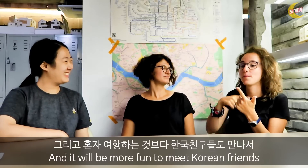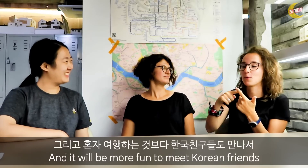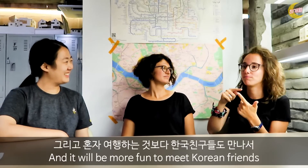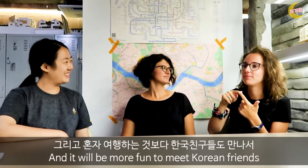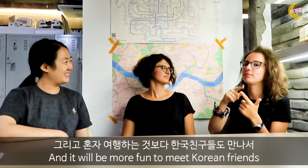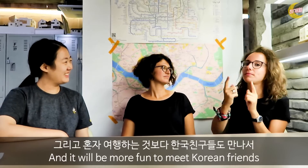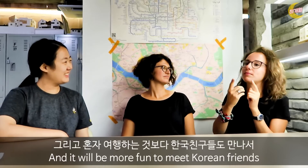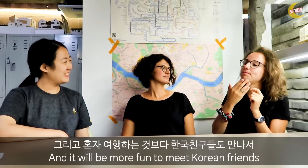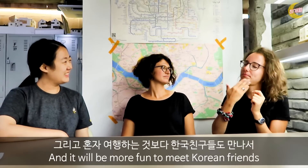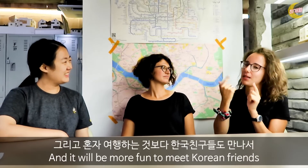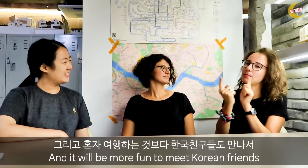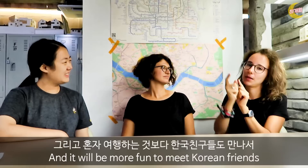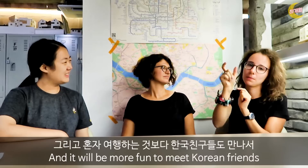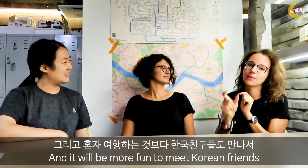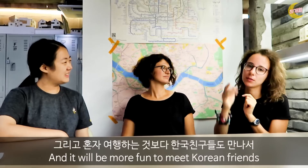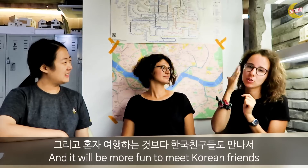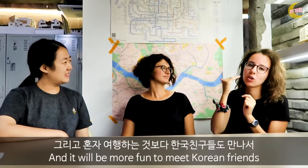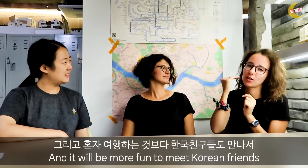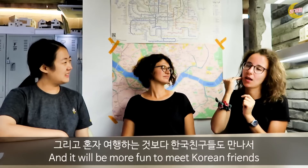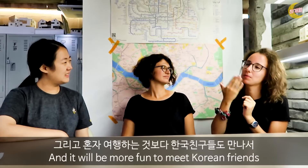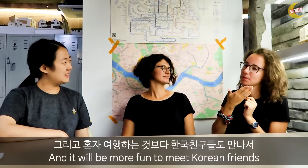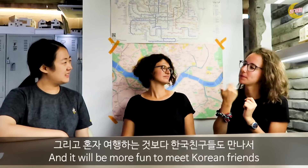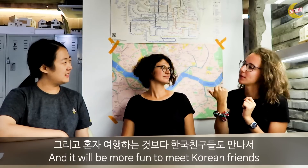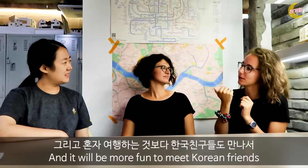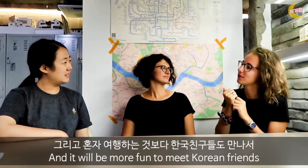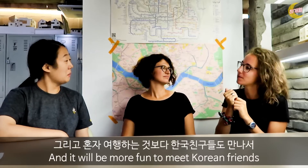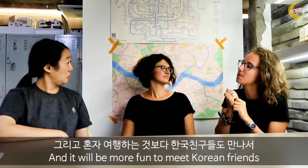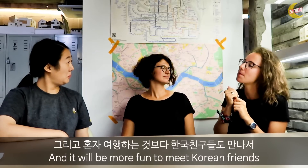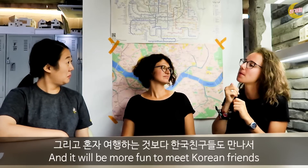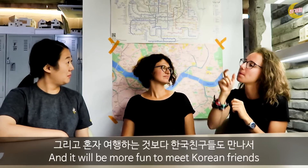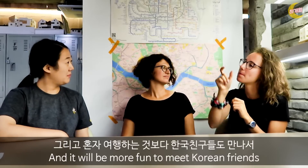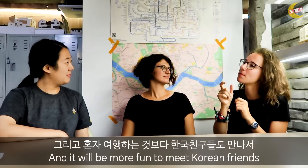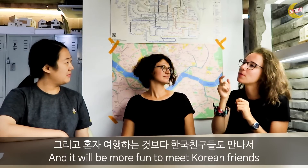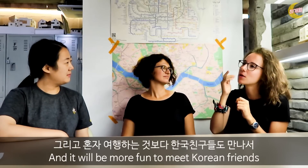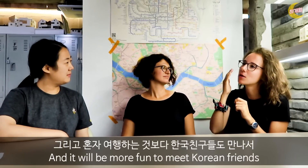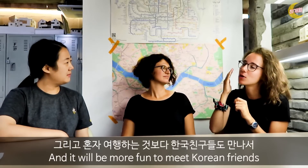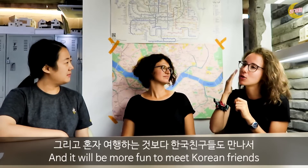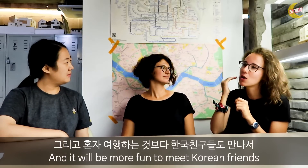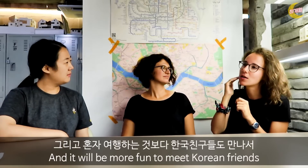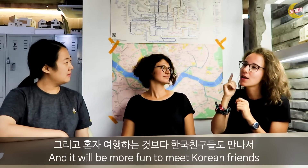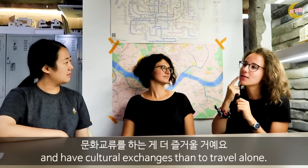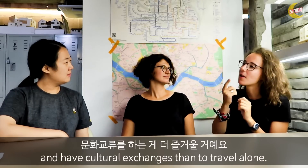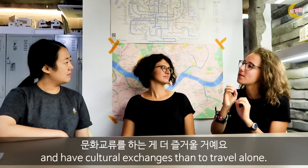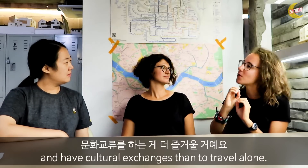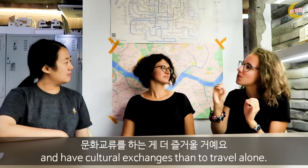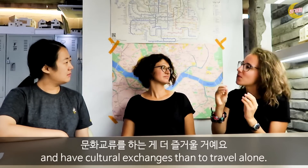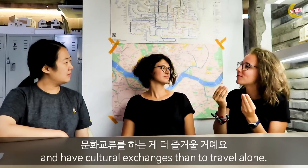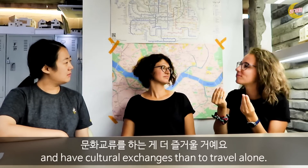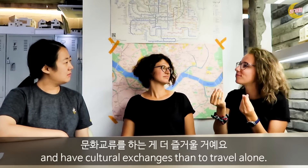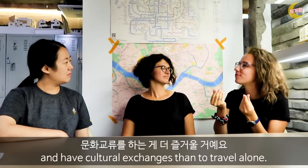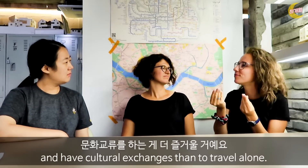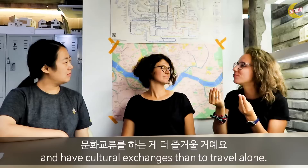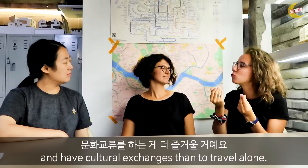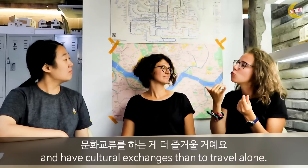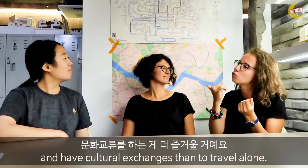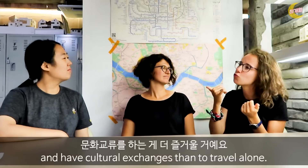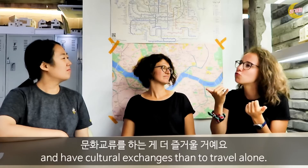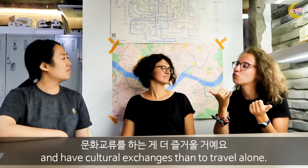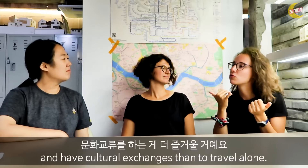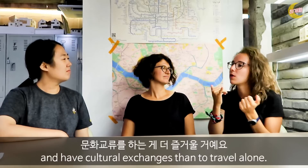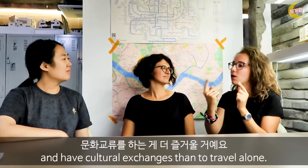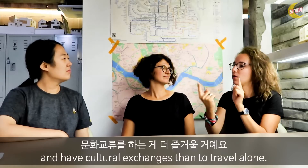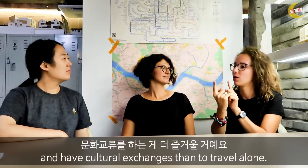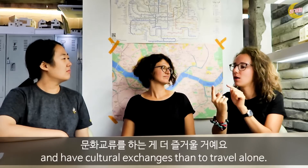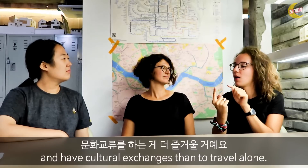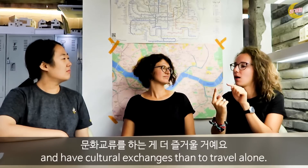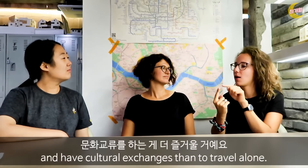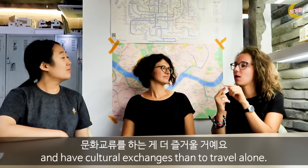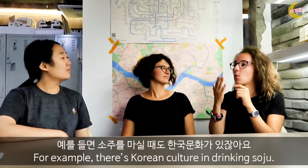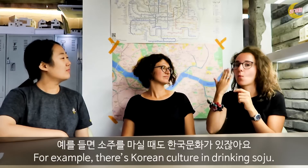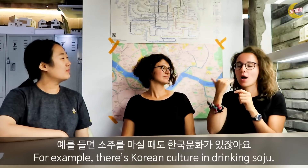And it will be more fun to meet Korean friends and have cultural exchanges than to travel alone.